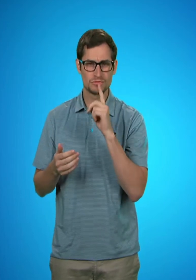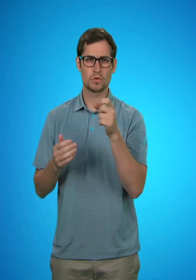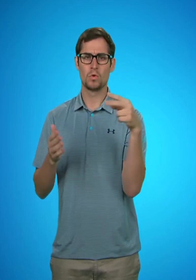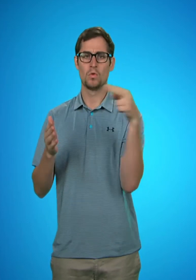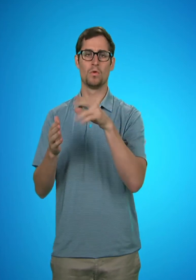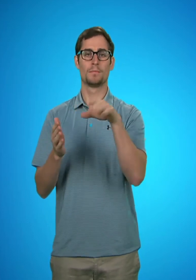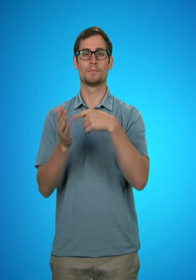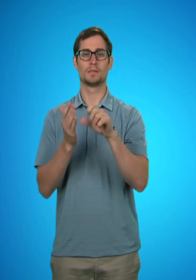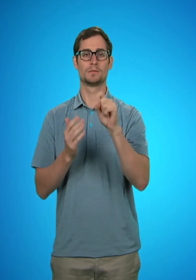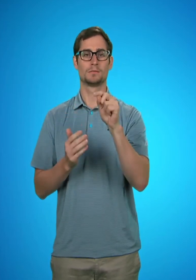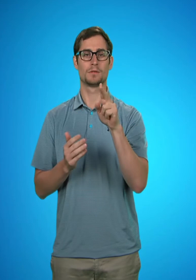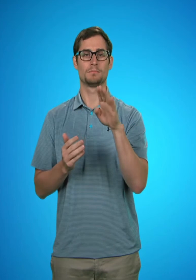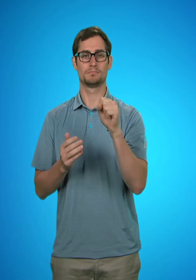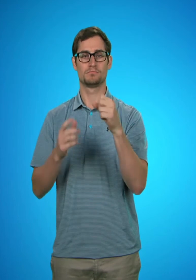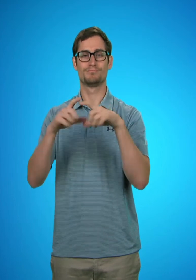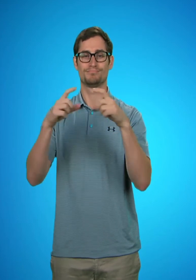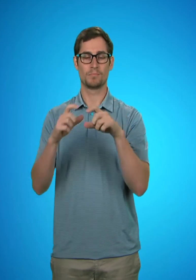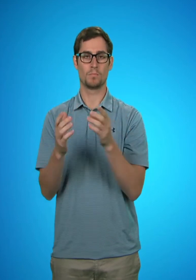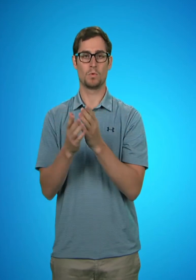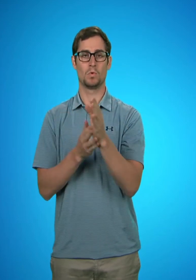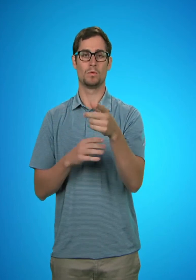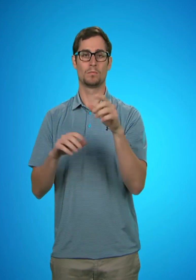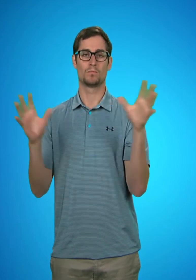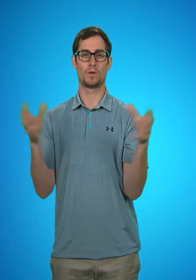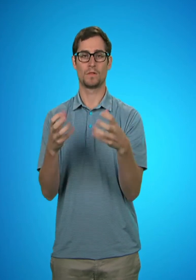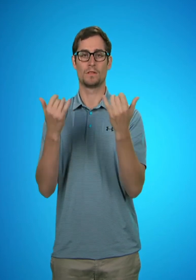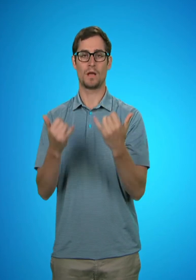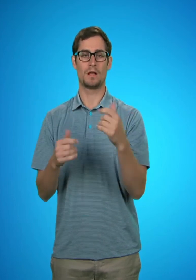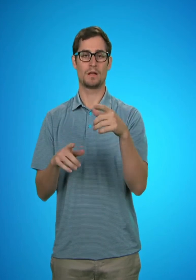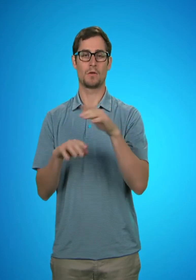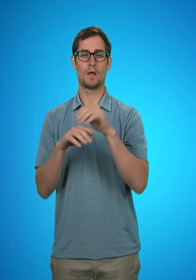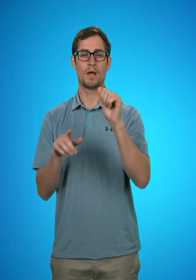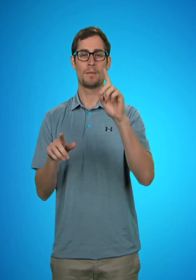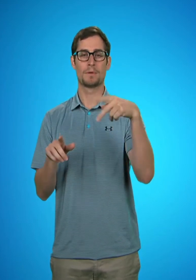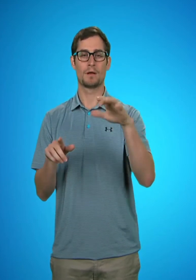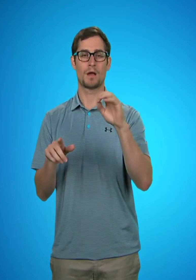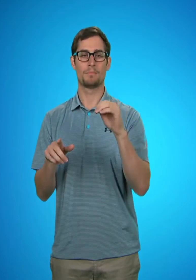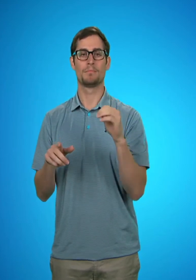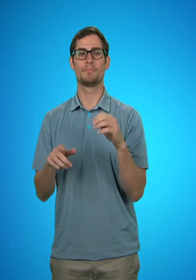You can review your pay stubs through workforcenow.adp.com.